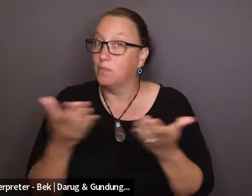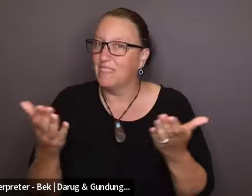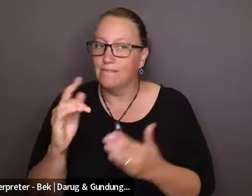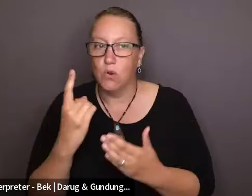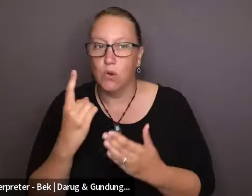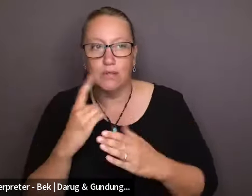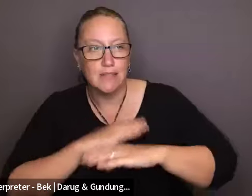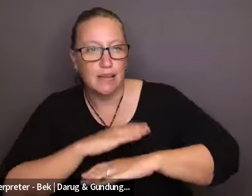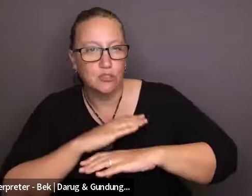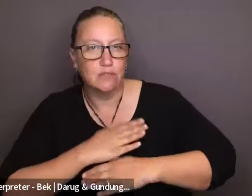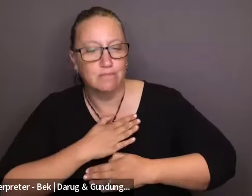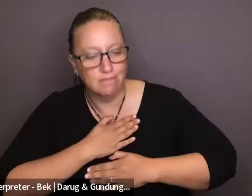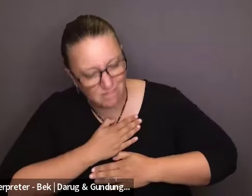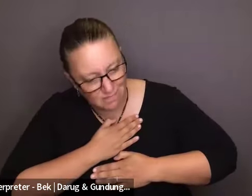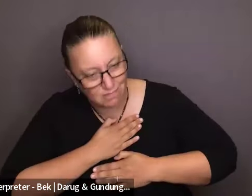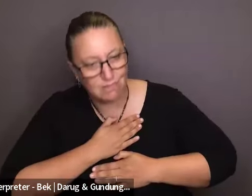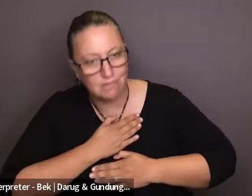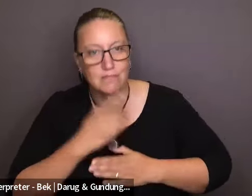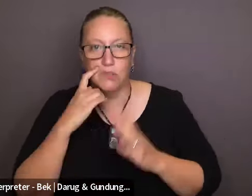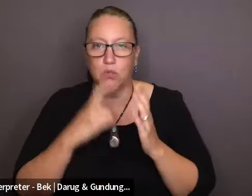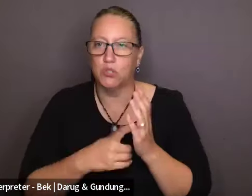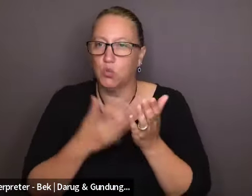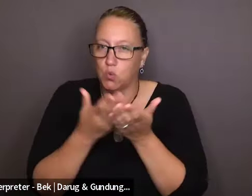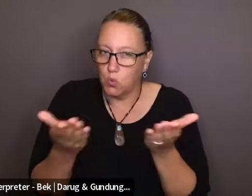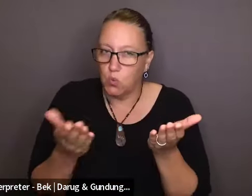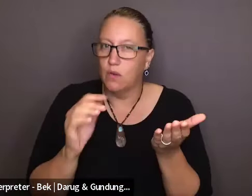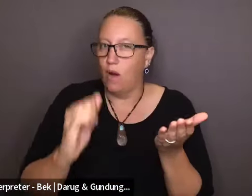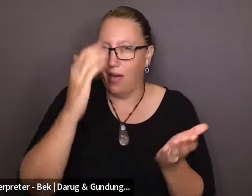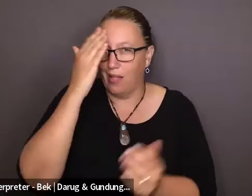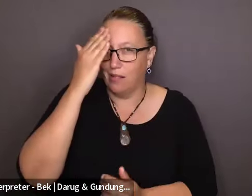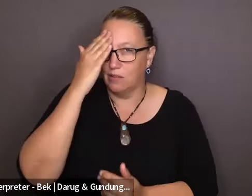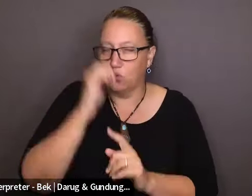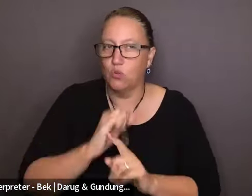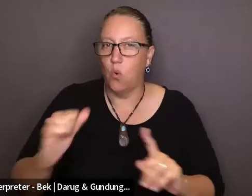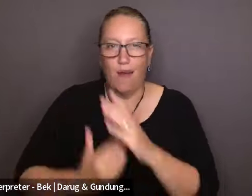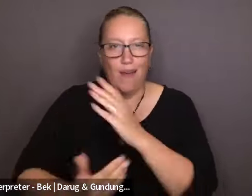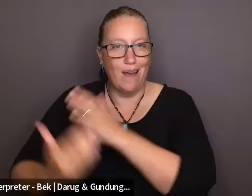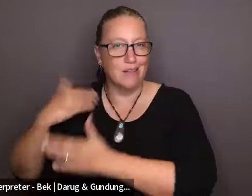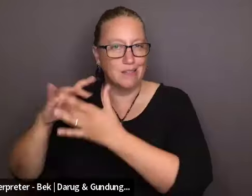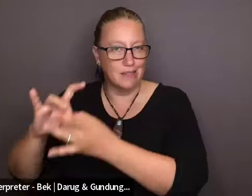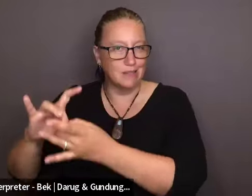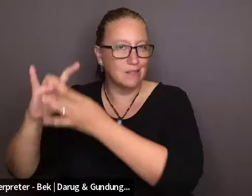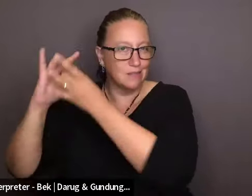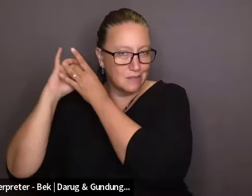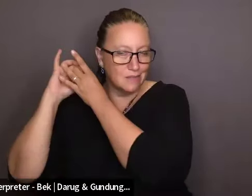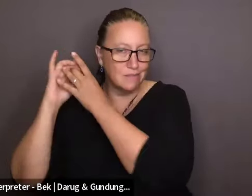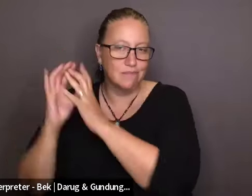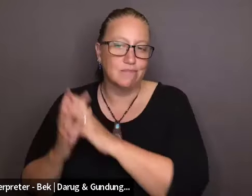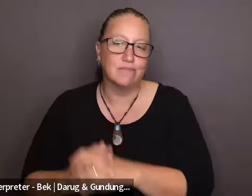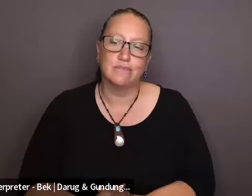. I also want to acknowledge any First Nations people here